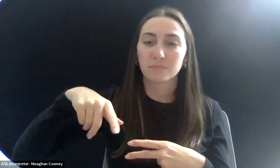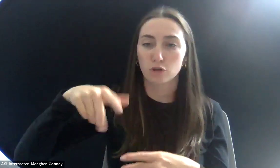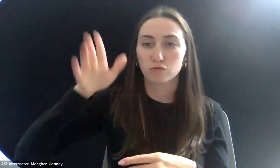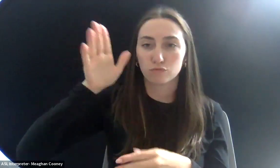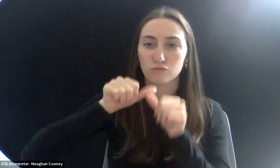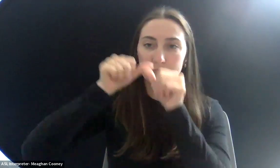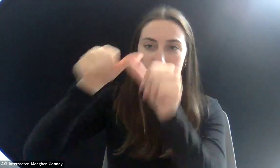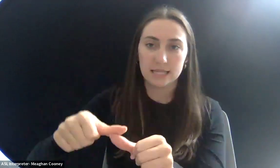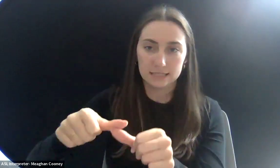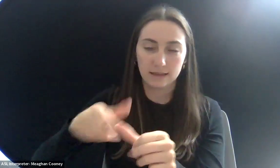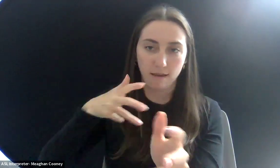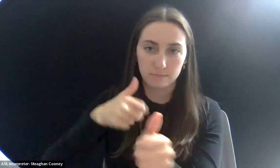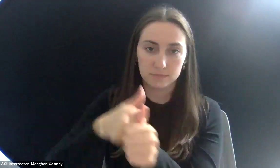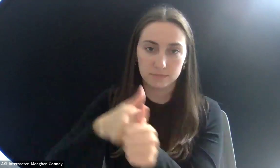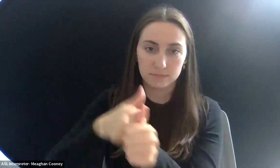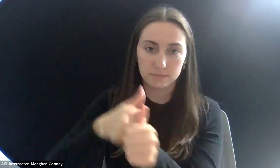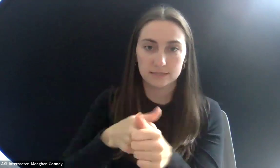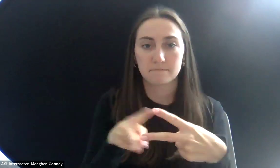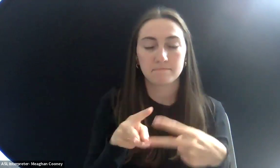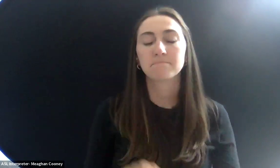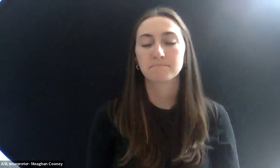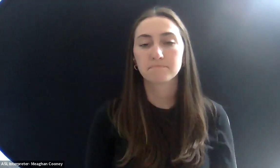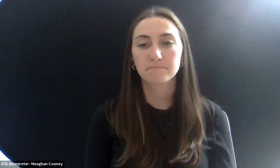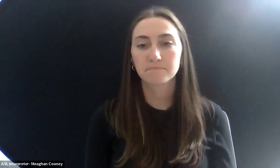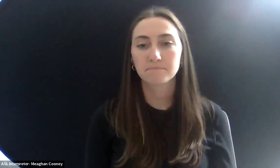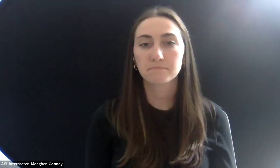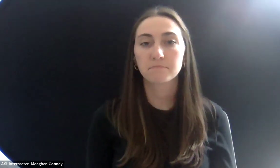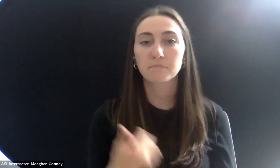So as indicated here, this is what we're calling a straw